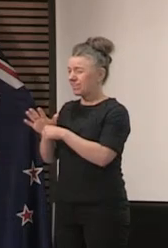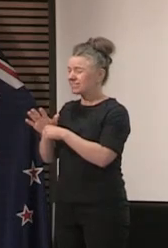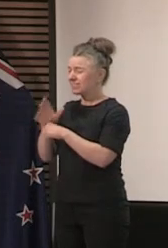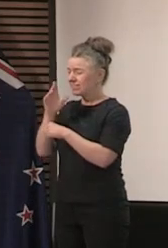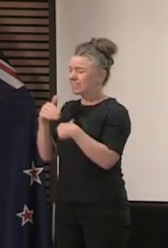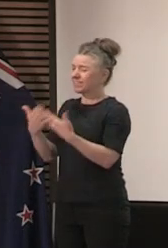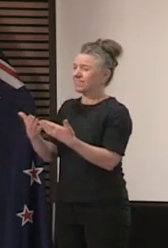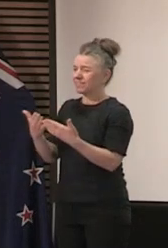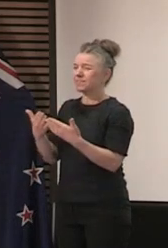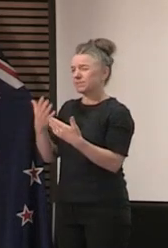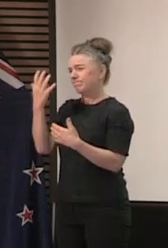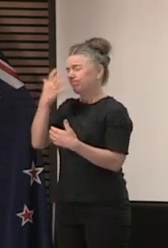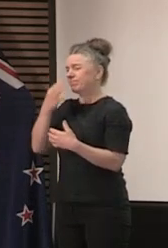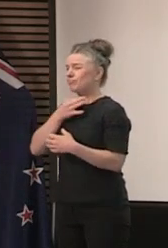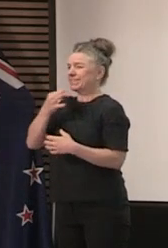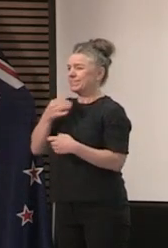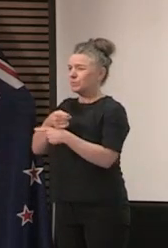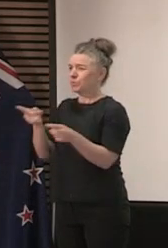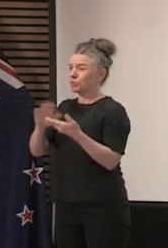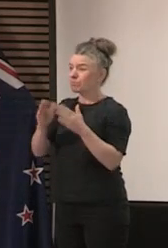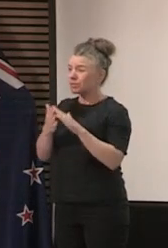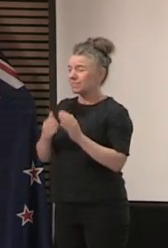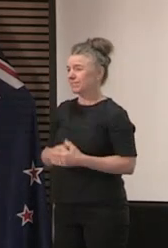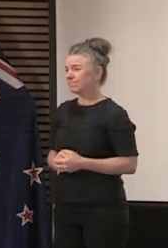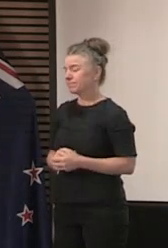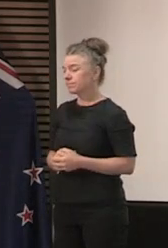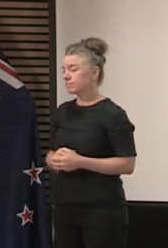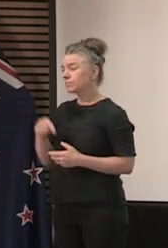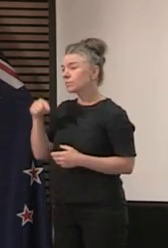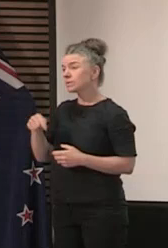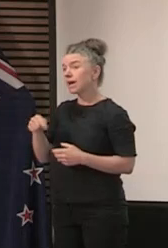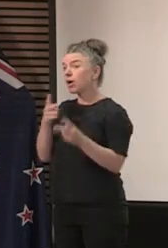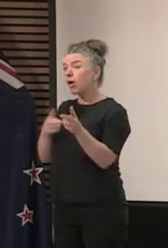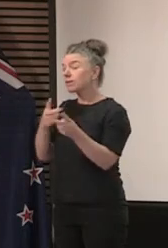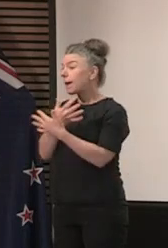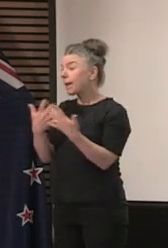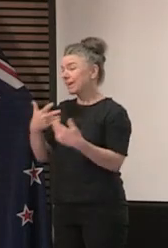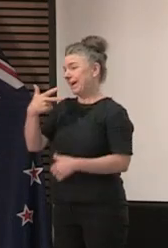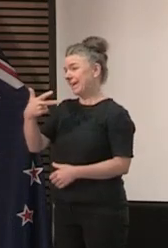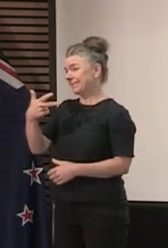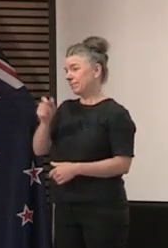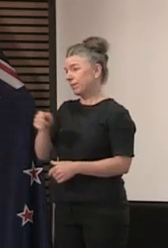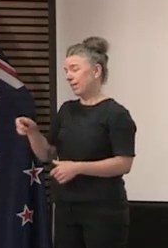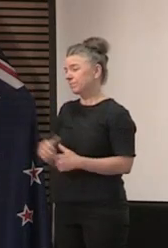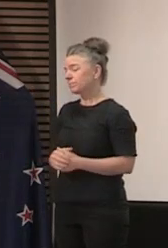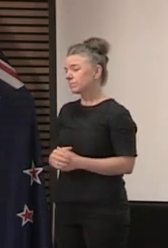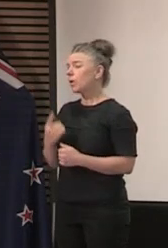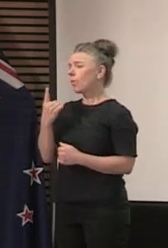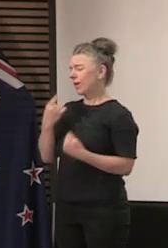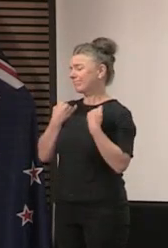reminded of the serious threat that this infection poses to individuals and our communities.